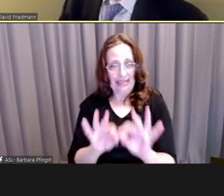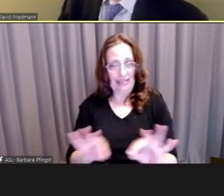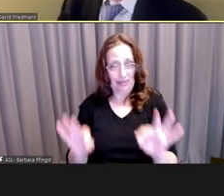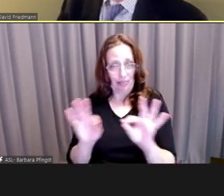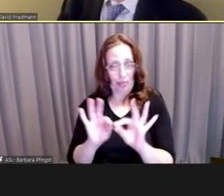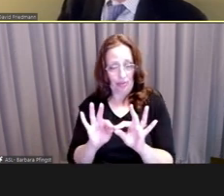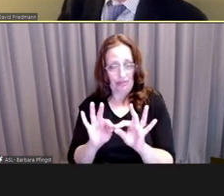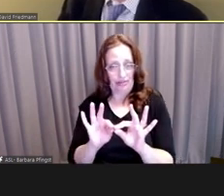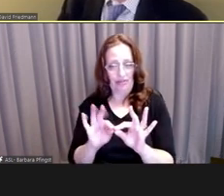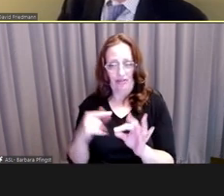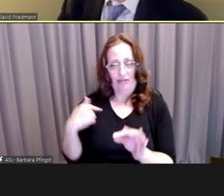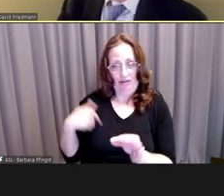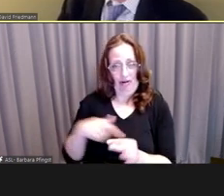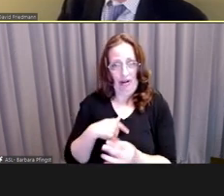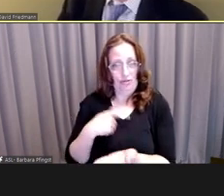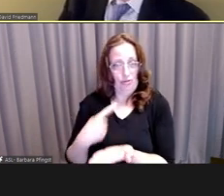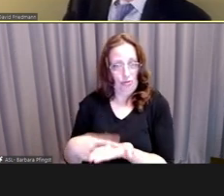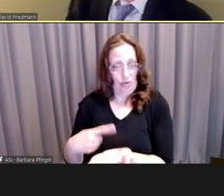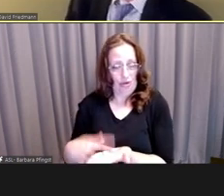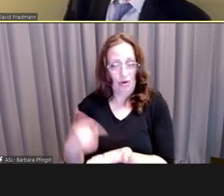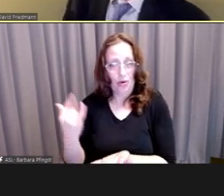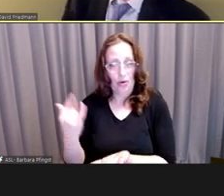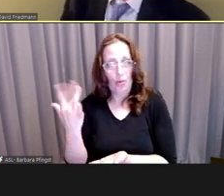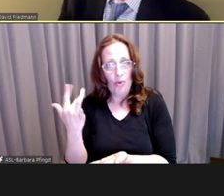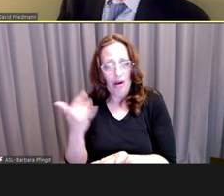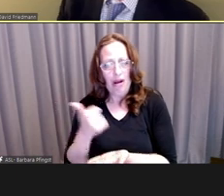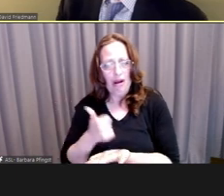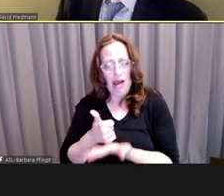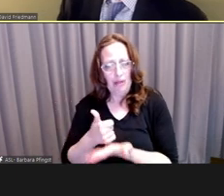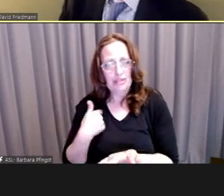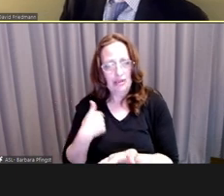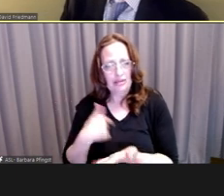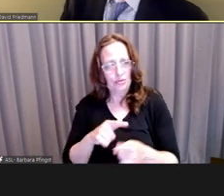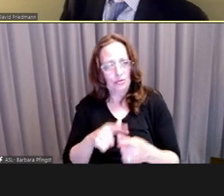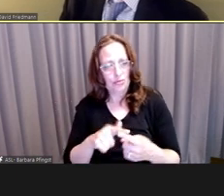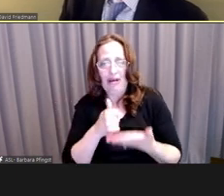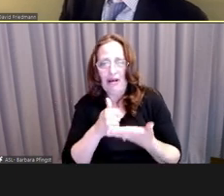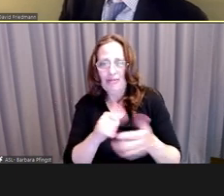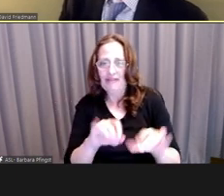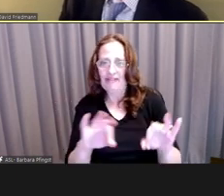with what we expect in terms of potential outcomes for hearing improvement for their child.